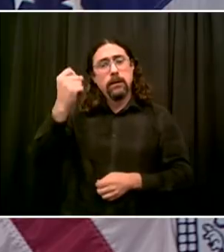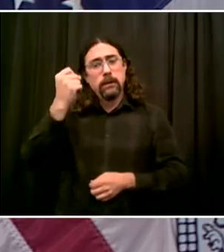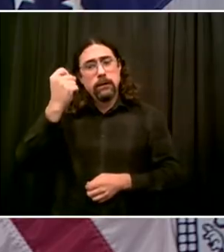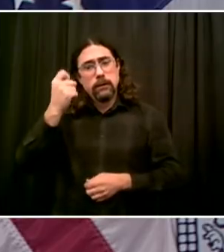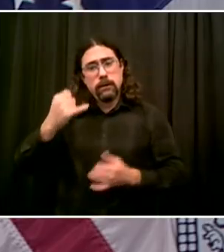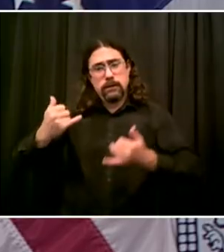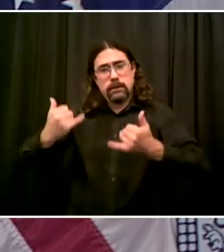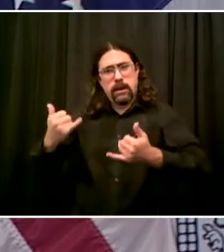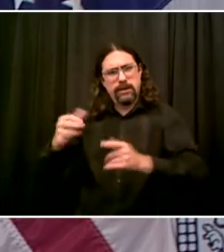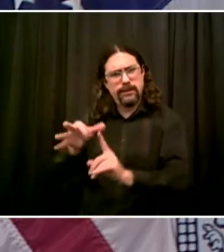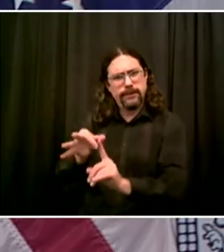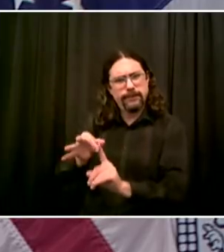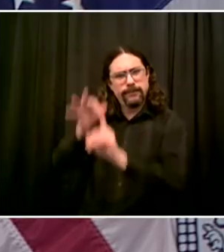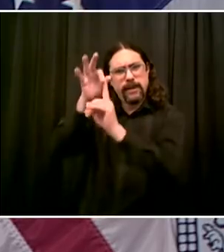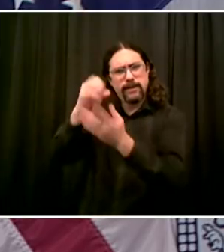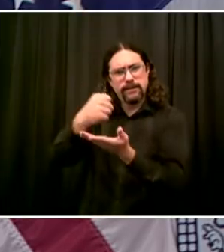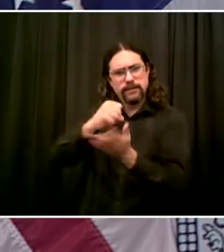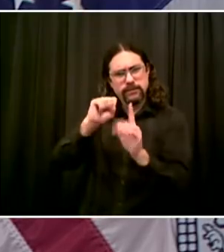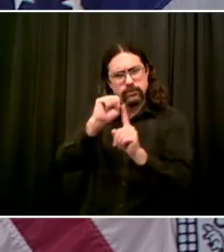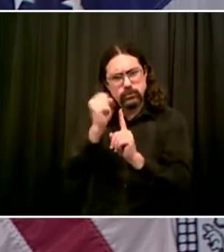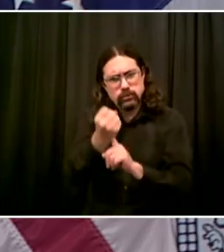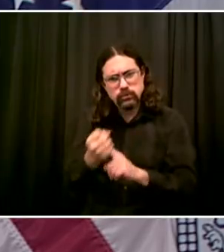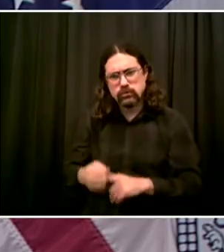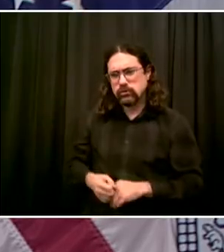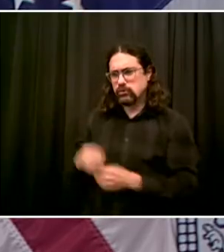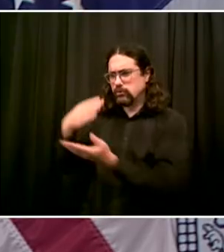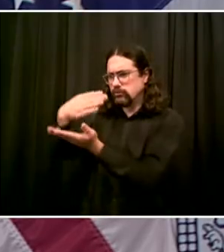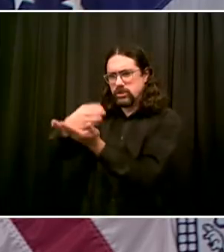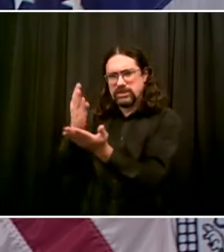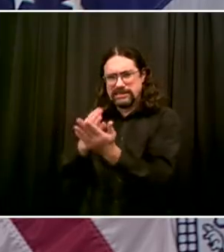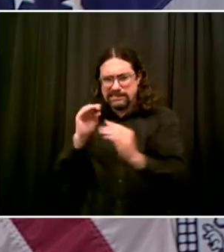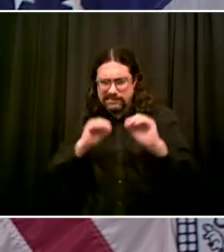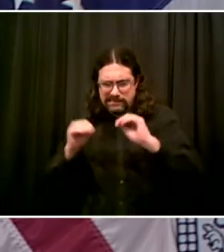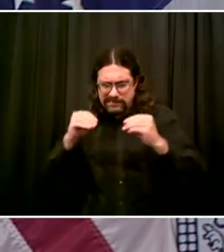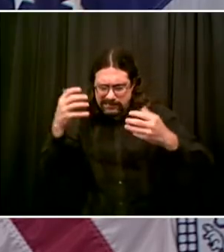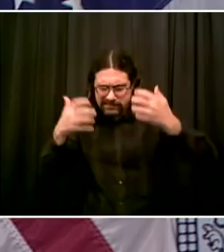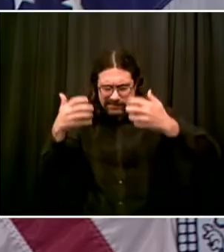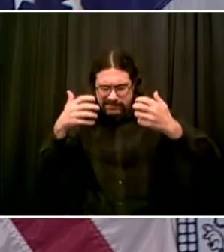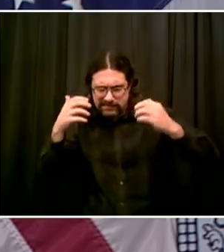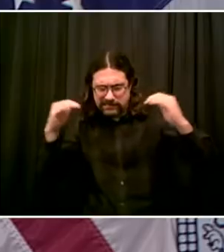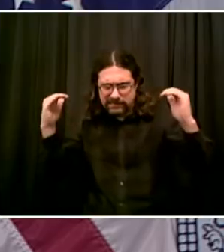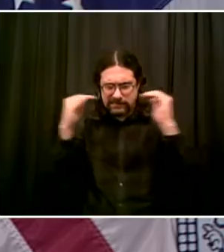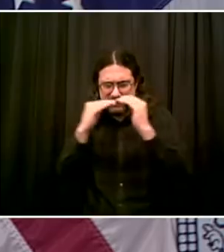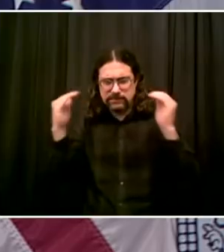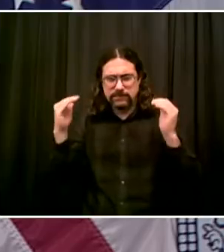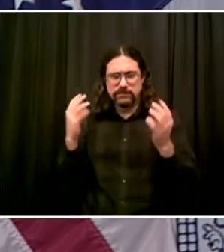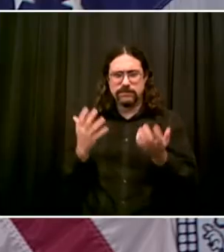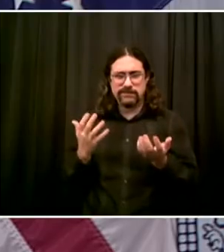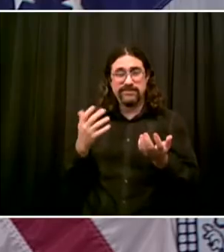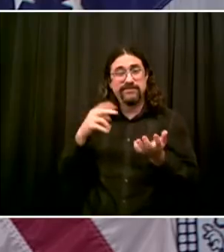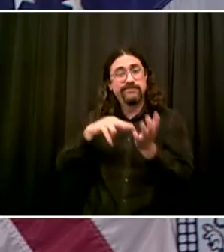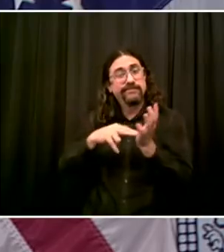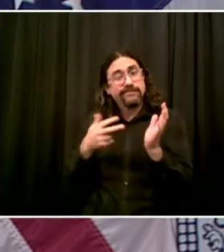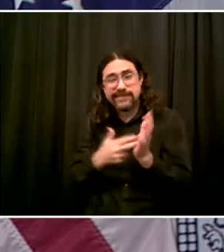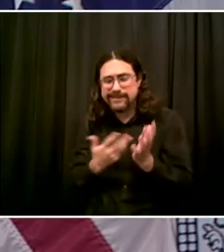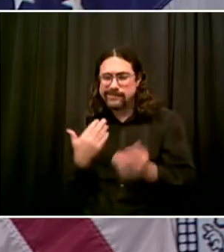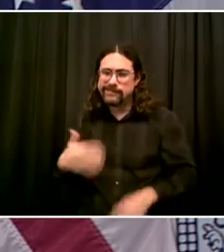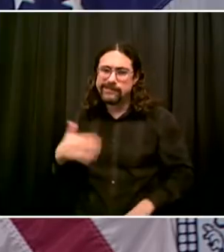POSSIBLE. NOT ONLY BECAUSE OF THE CHALLENGES IN THE IMMEDIATE